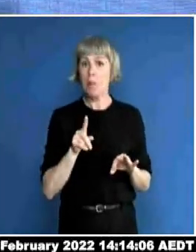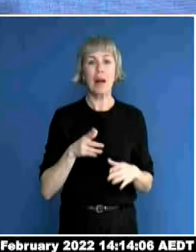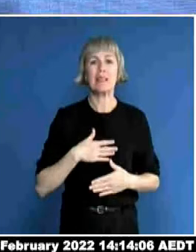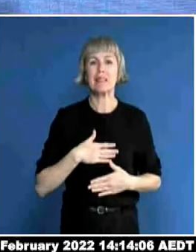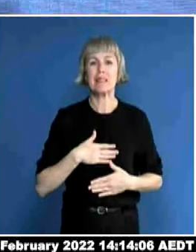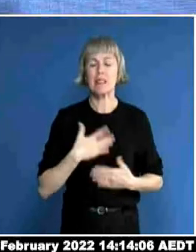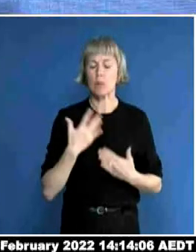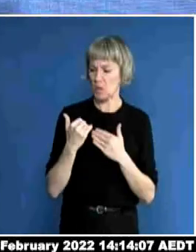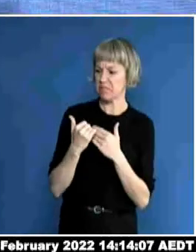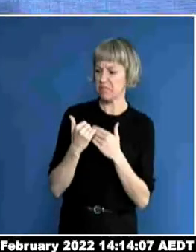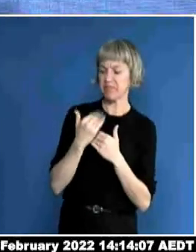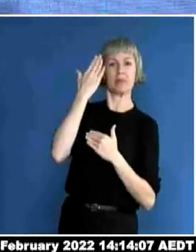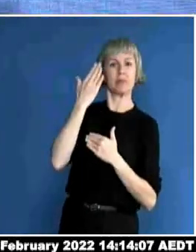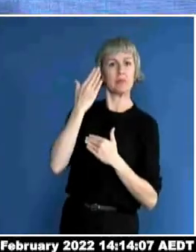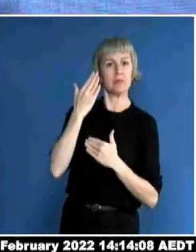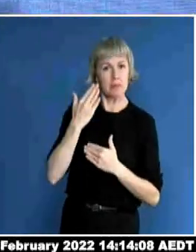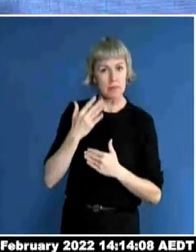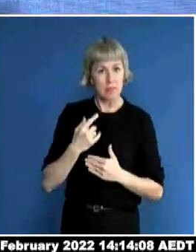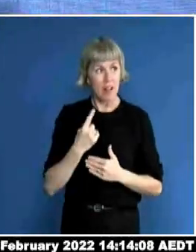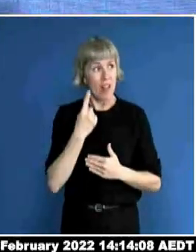become better and the issues would be addressed.